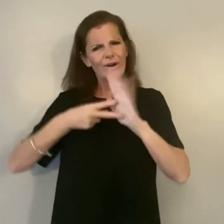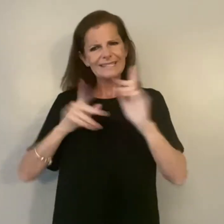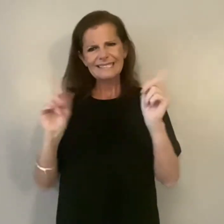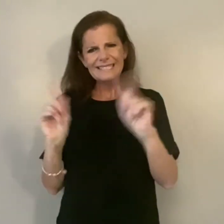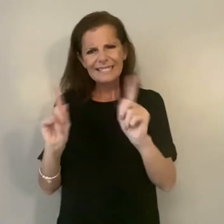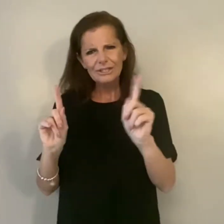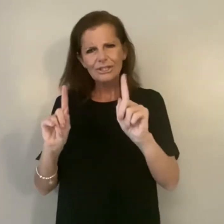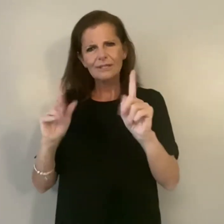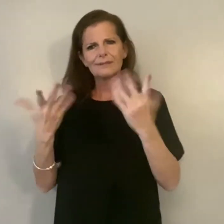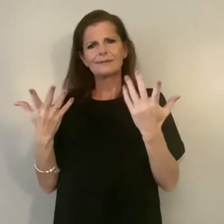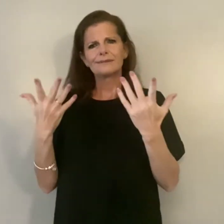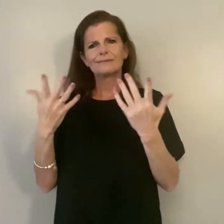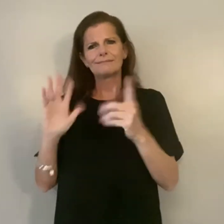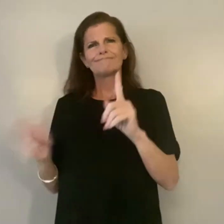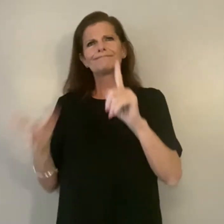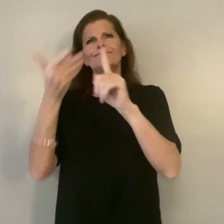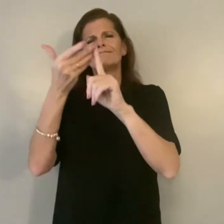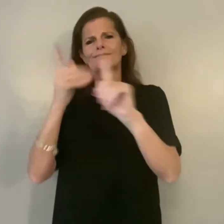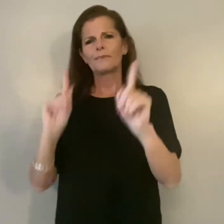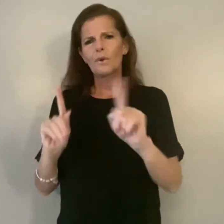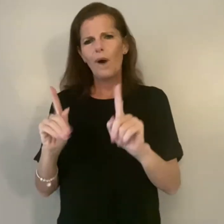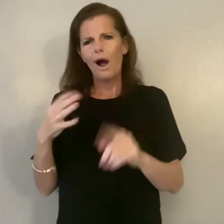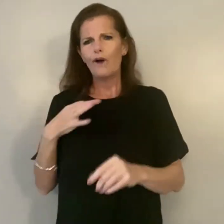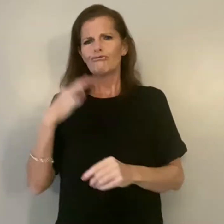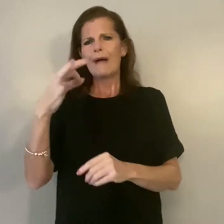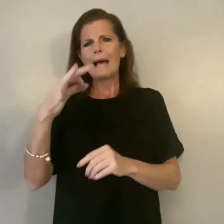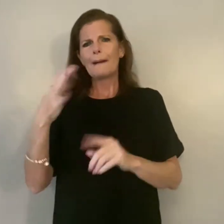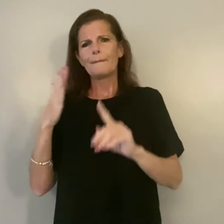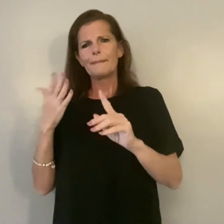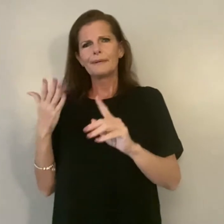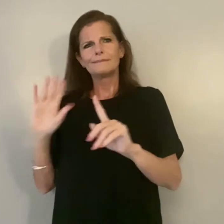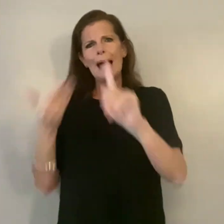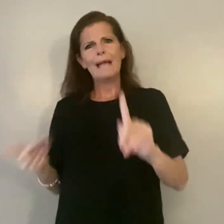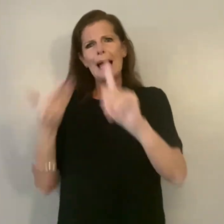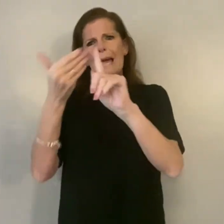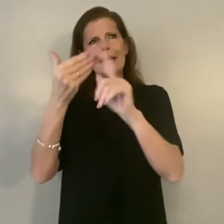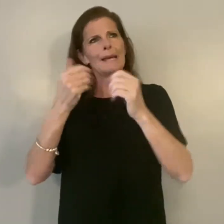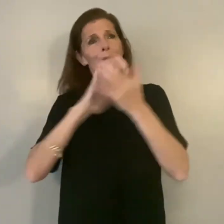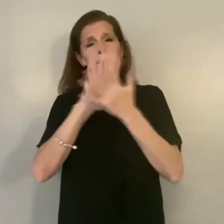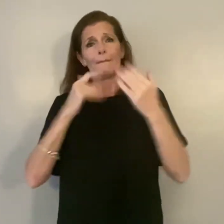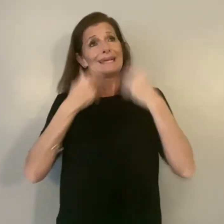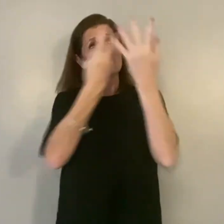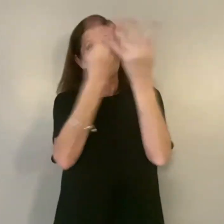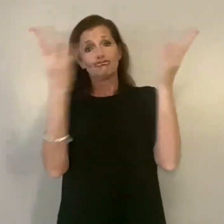who the organization we're representing and what that mission is and how they therefore as trustees